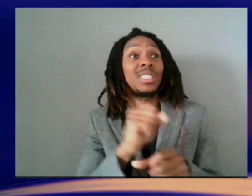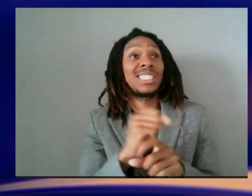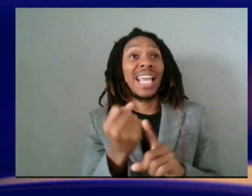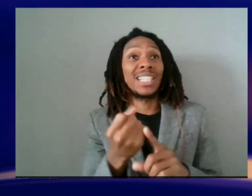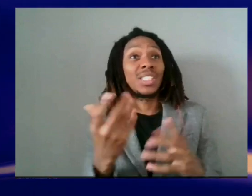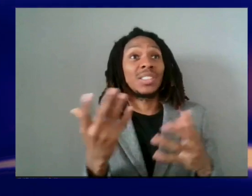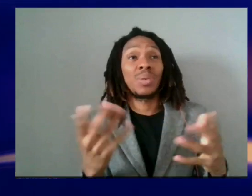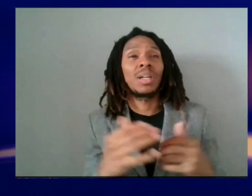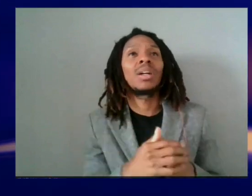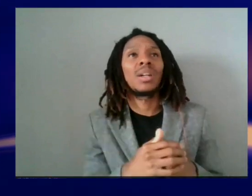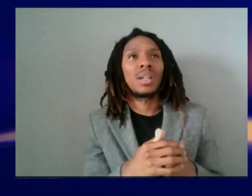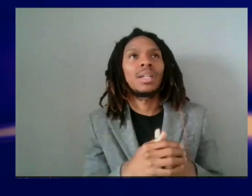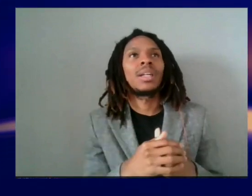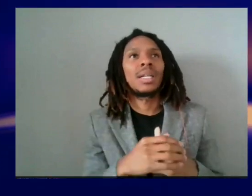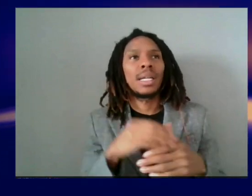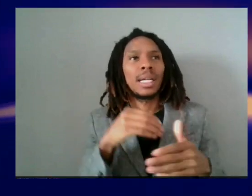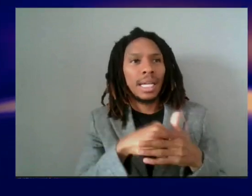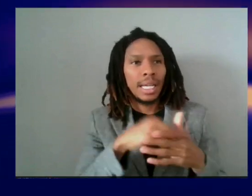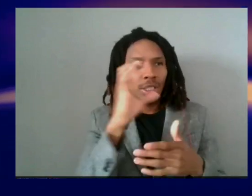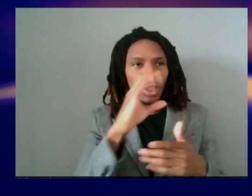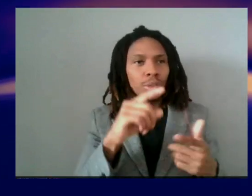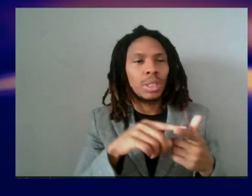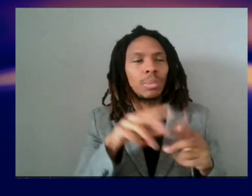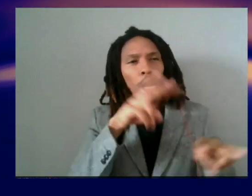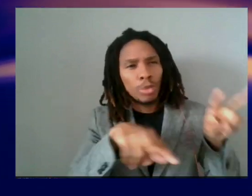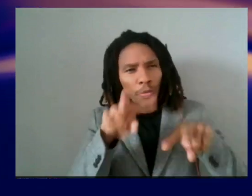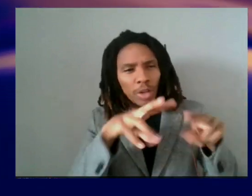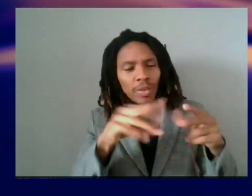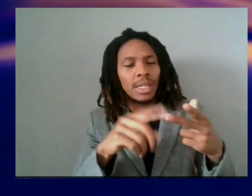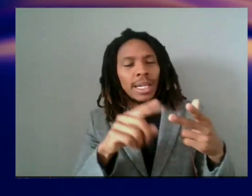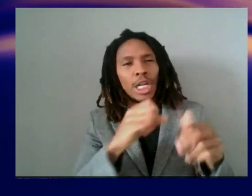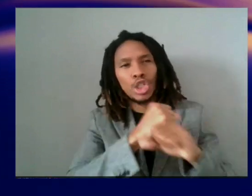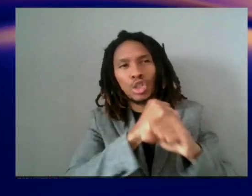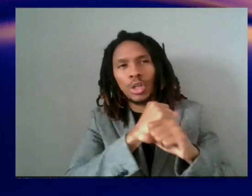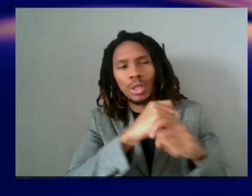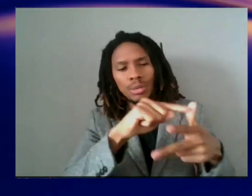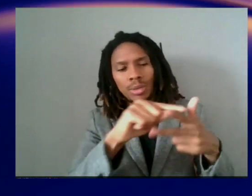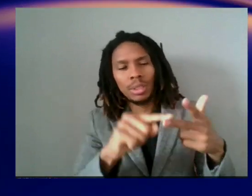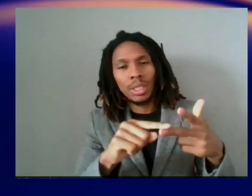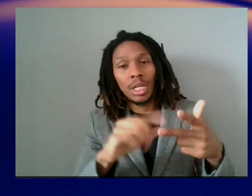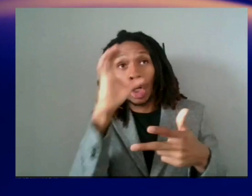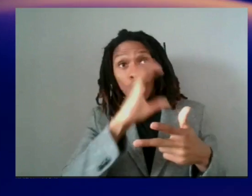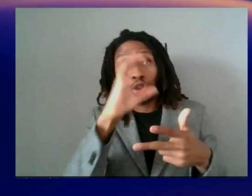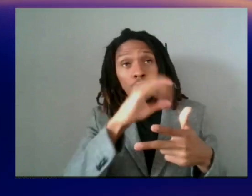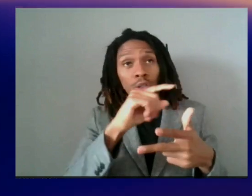in search, observability and security. So search use cases are very typical scenarios